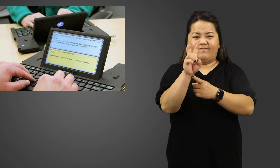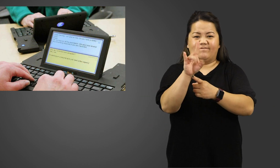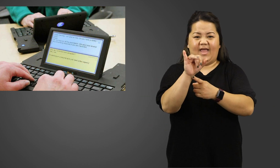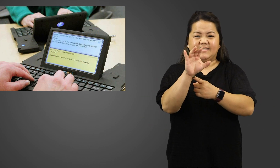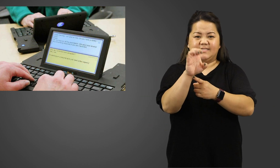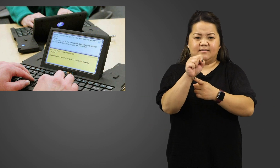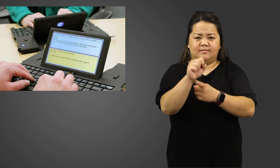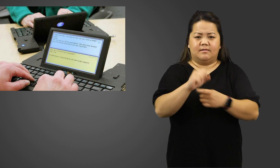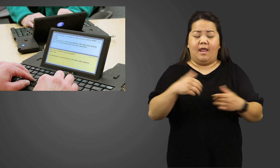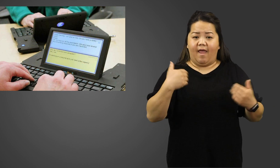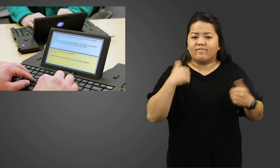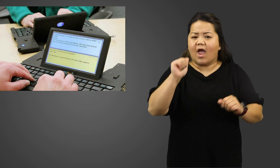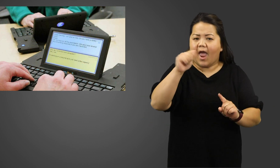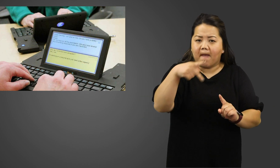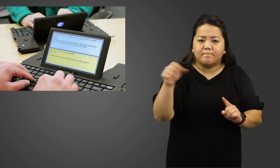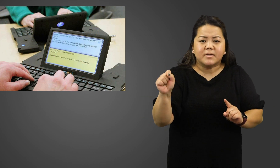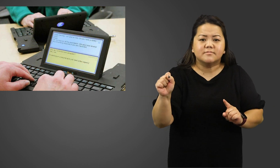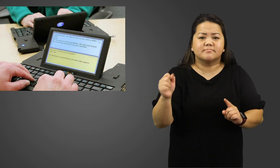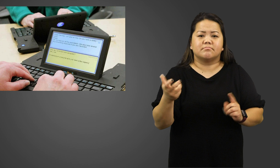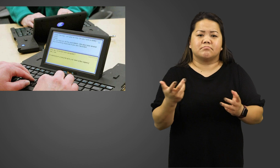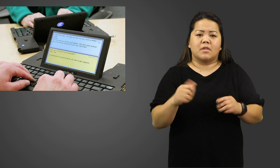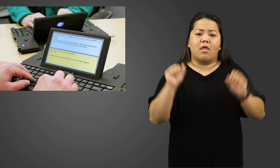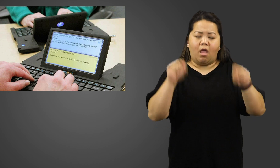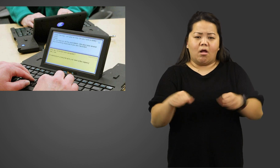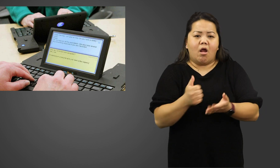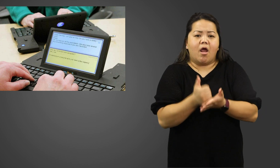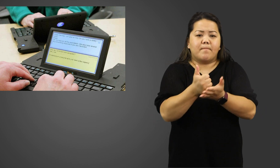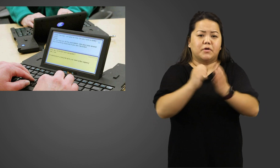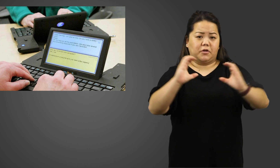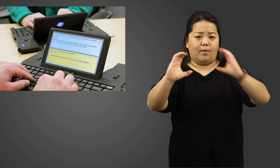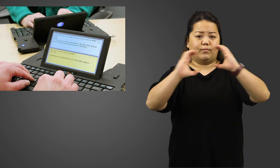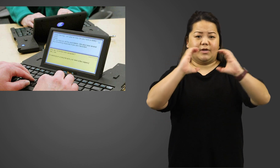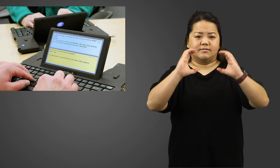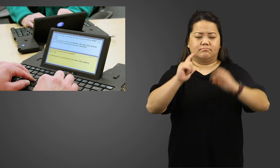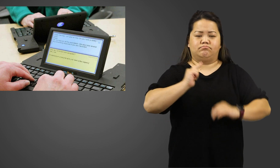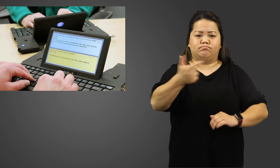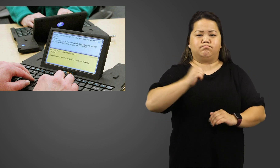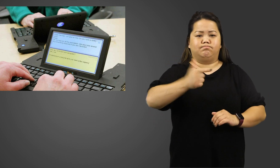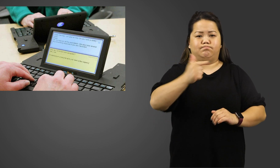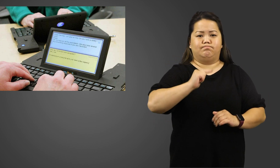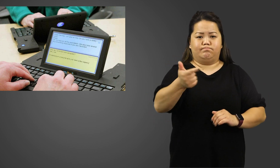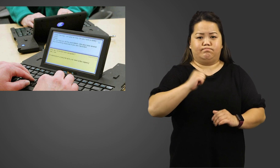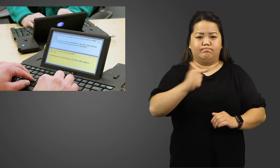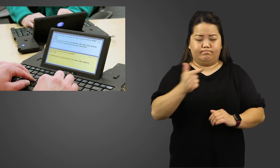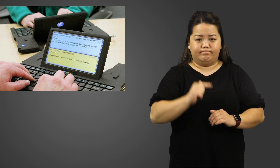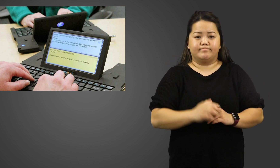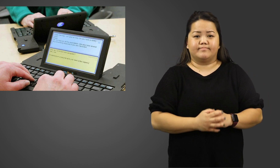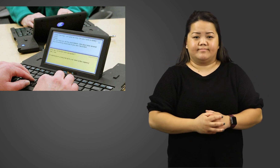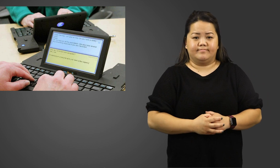for communicating back and forth with people who have hearing loss.